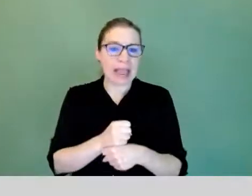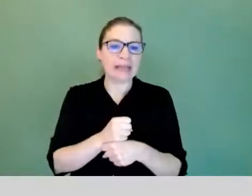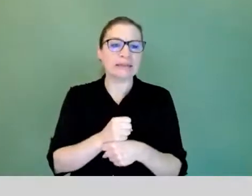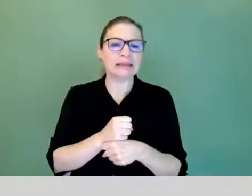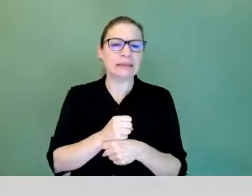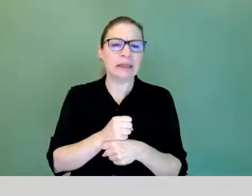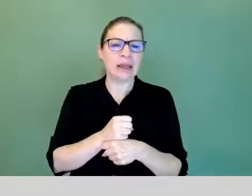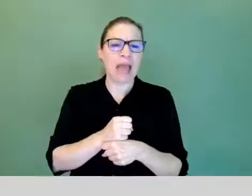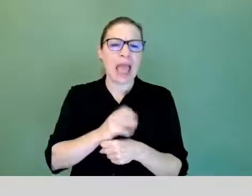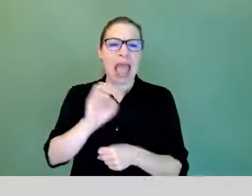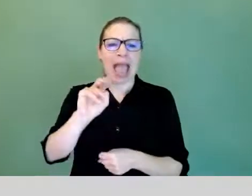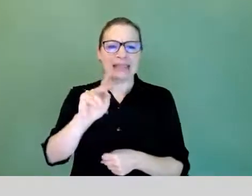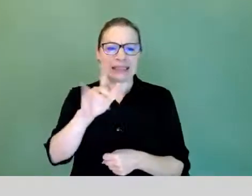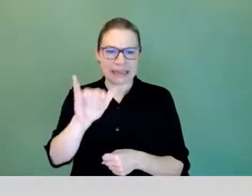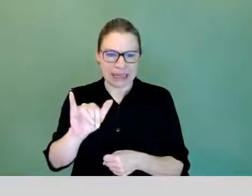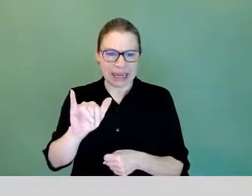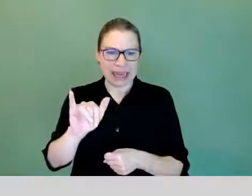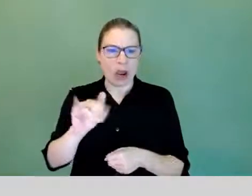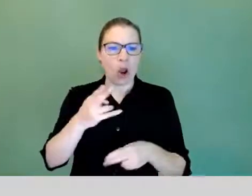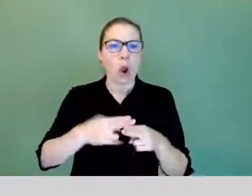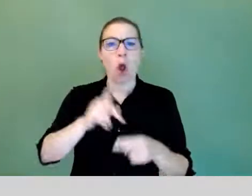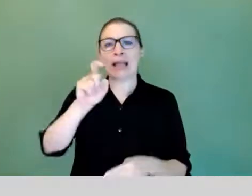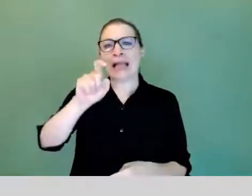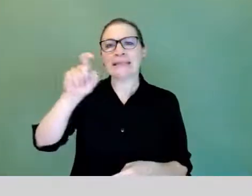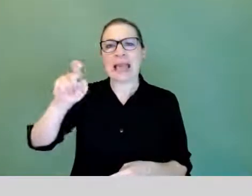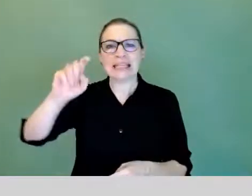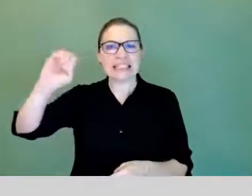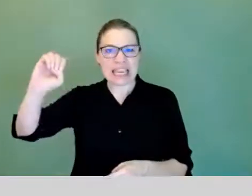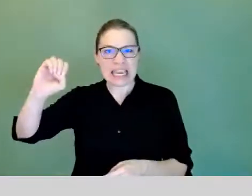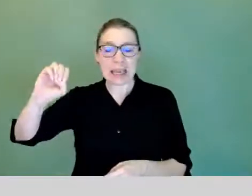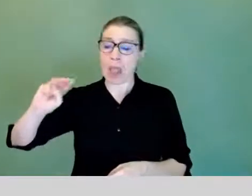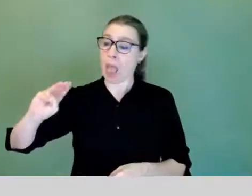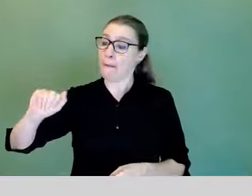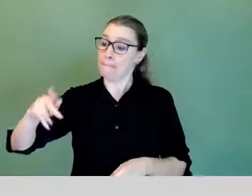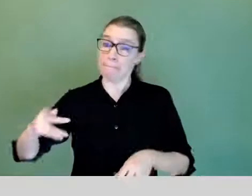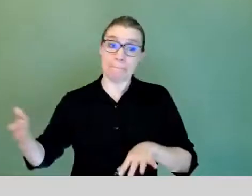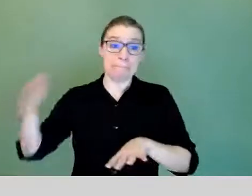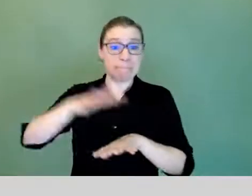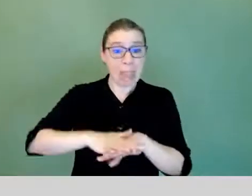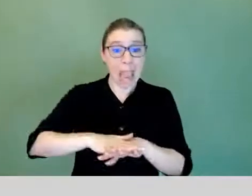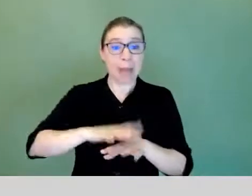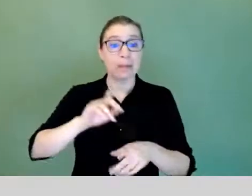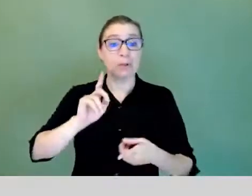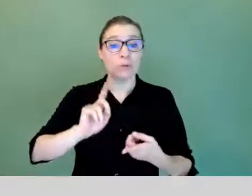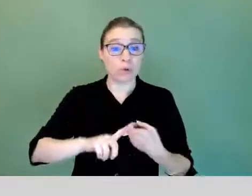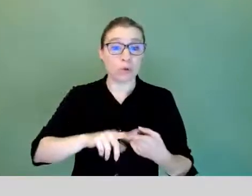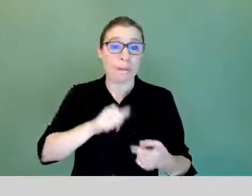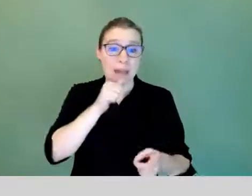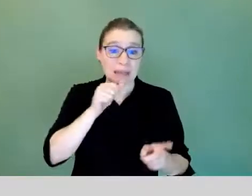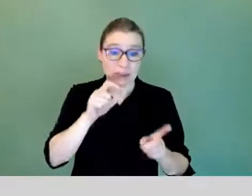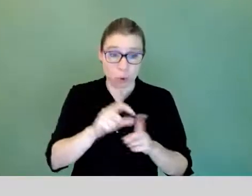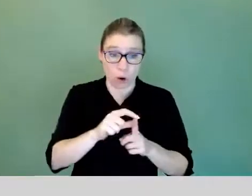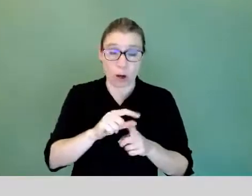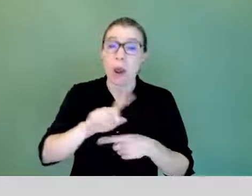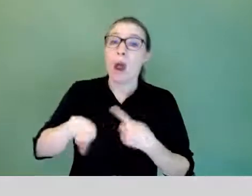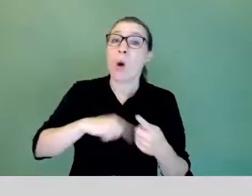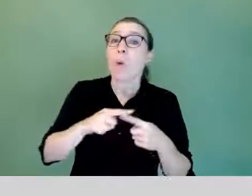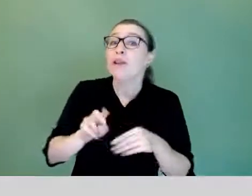called as xxe and he's mapping it to /etc/password file. So whenever the user or the developers,